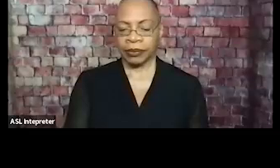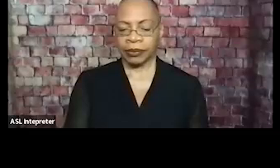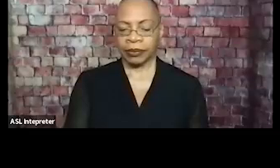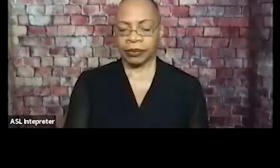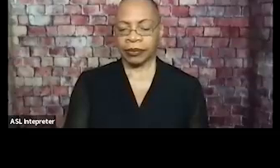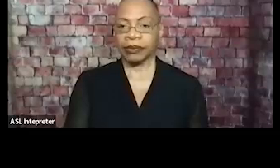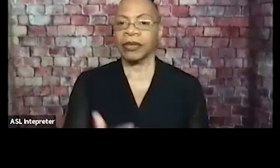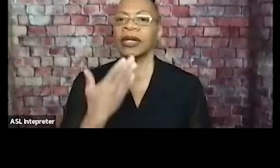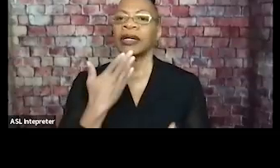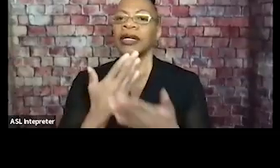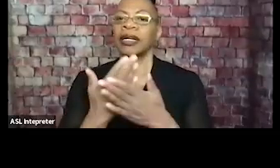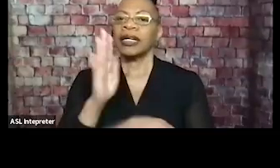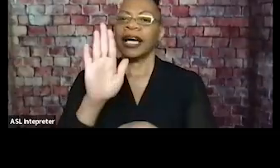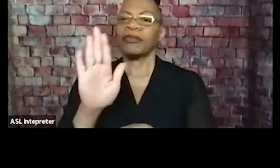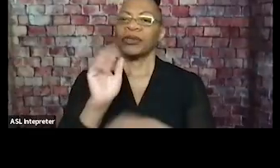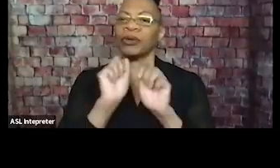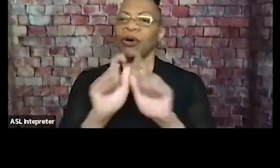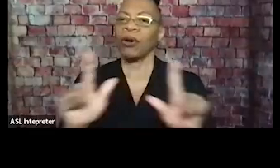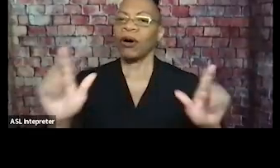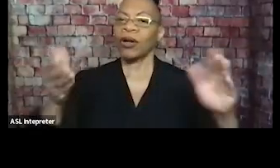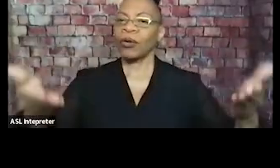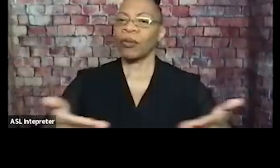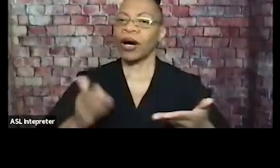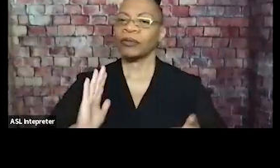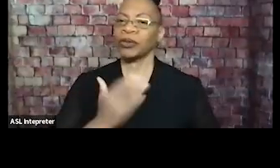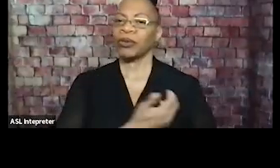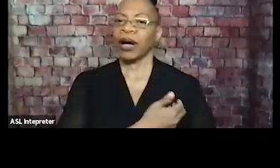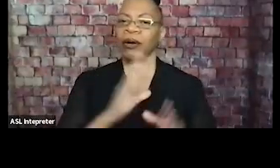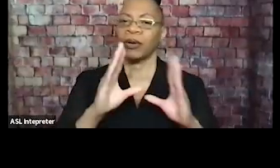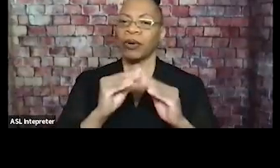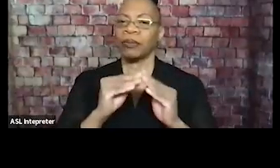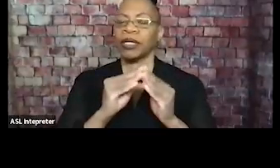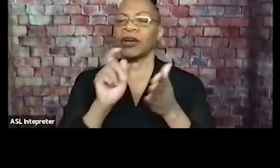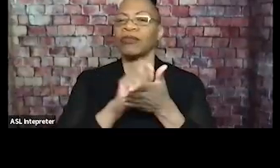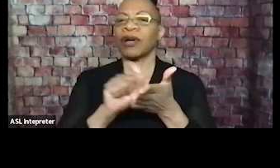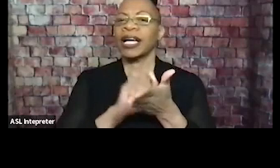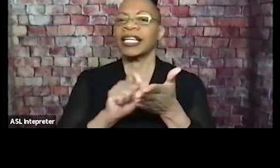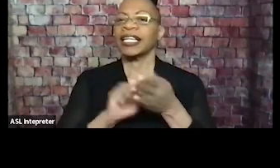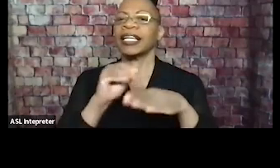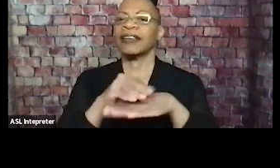Good afternoon, everyone, and welcome to our webinar entitled Writing Effective Medical Summary Reports.